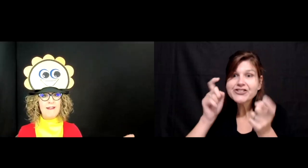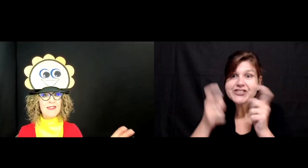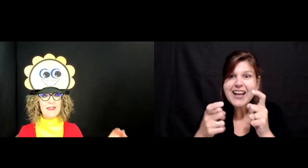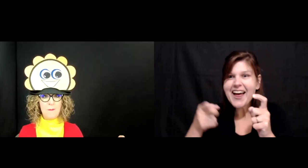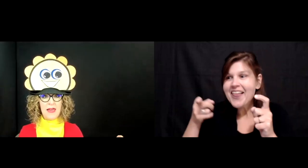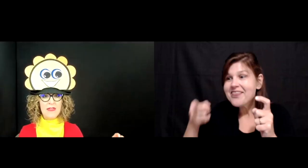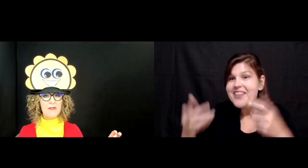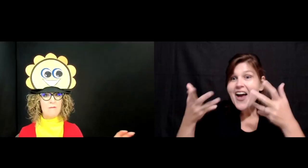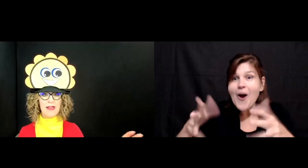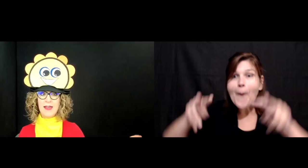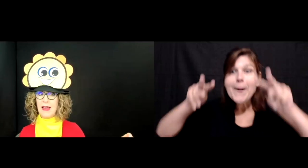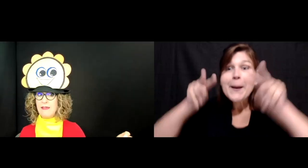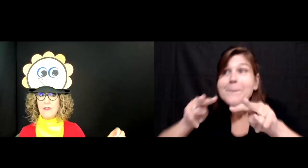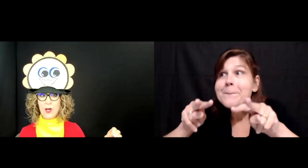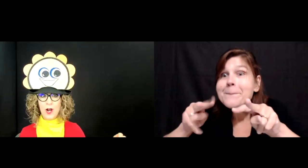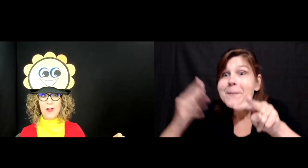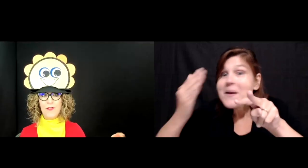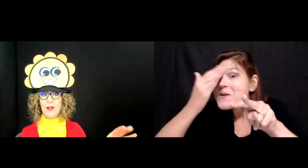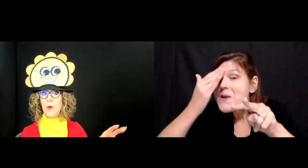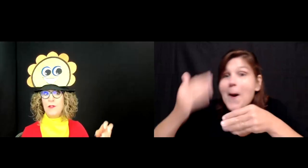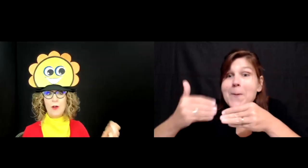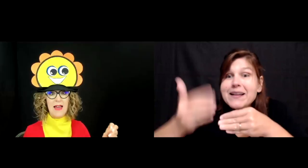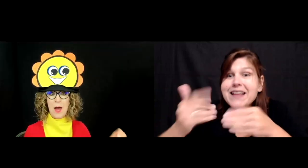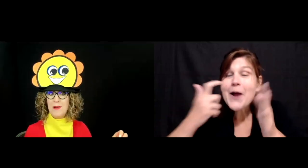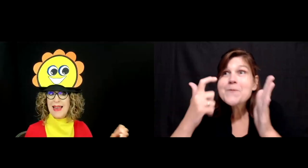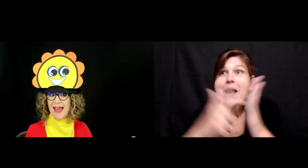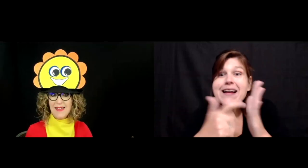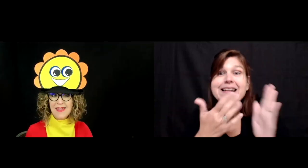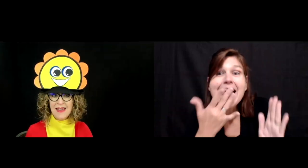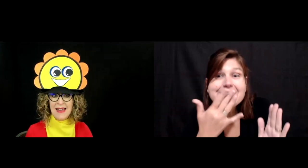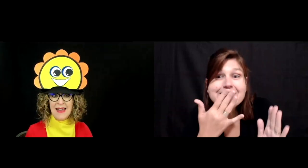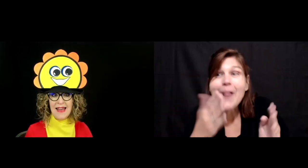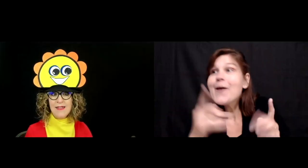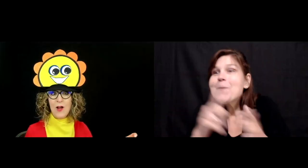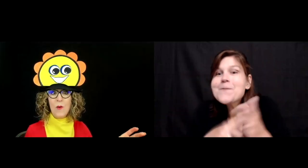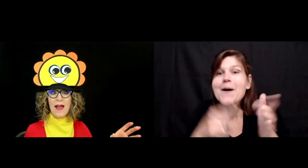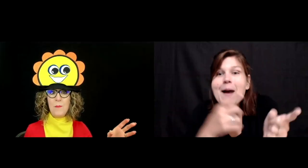They're anticipating, they're recognizing the colors. They know what's going to happen next, so.